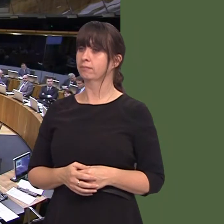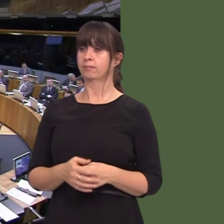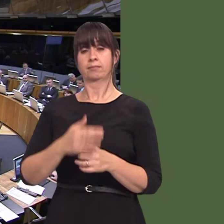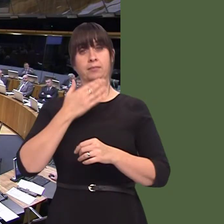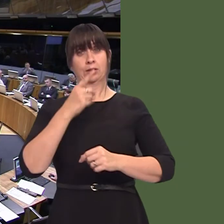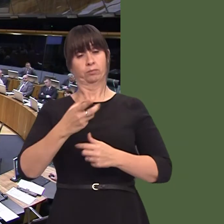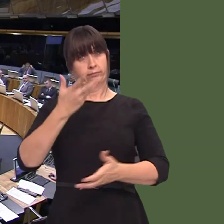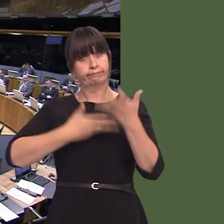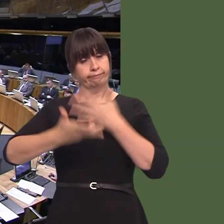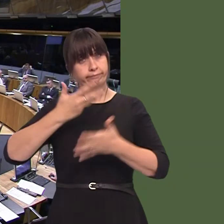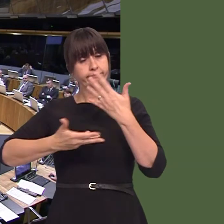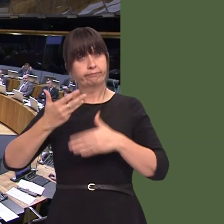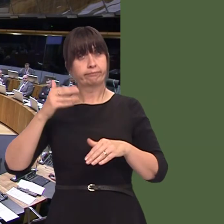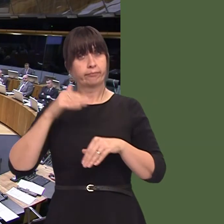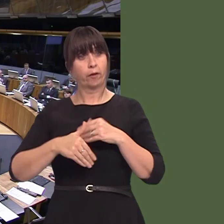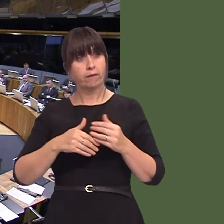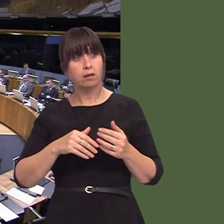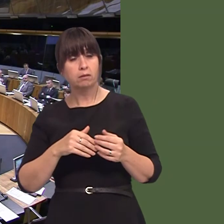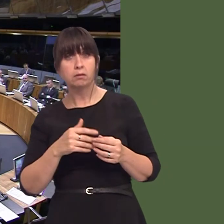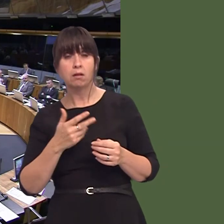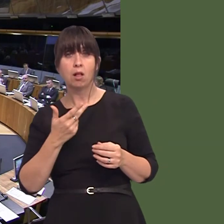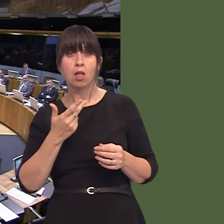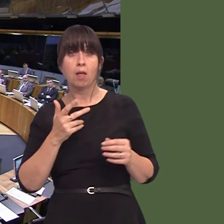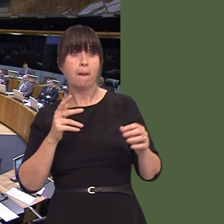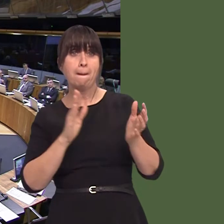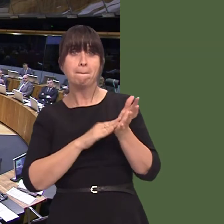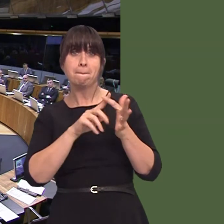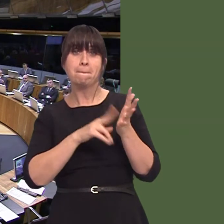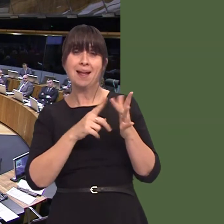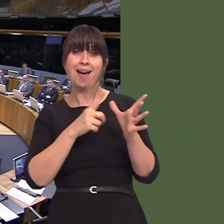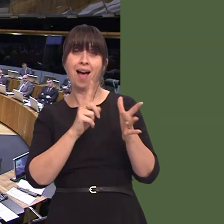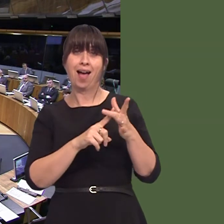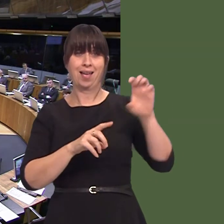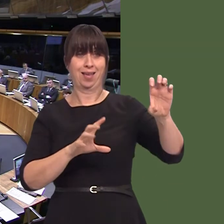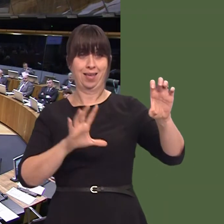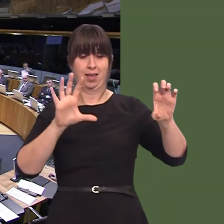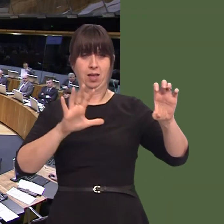Will the First Minister provide an update on plans for a third crossing across the Menai strait?